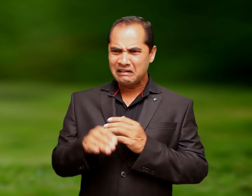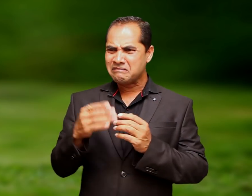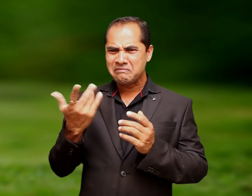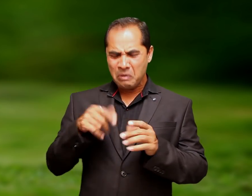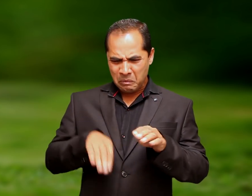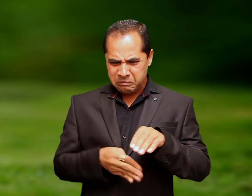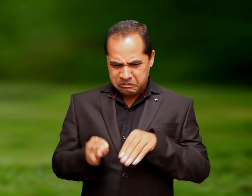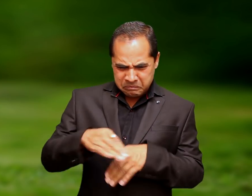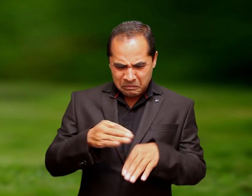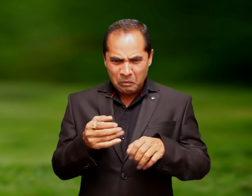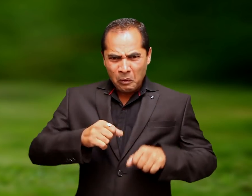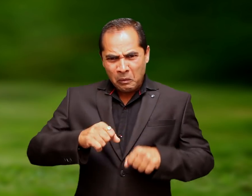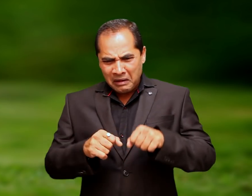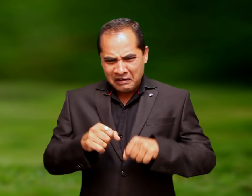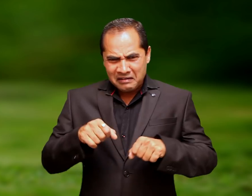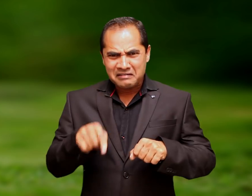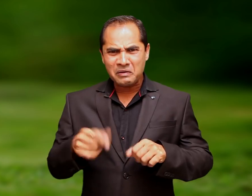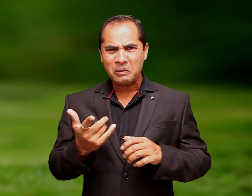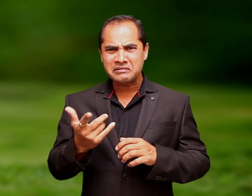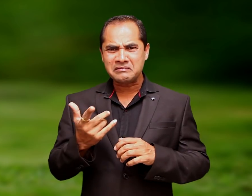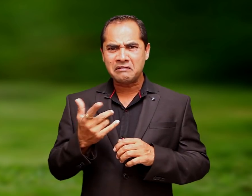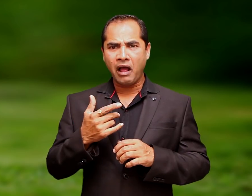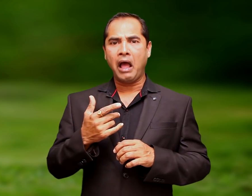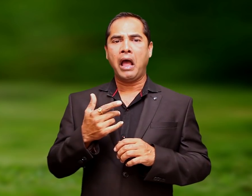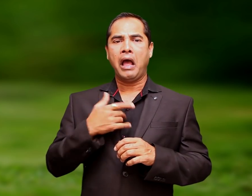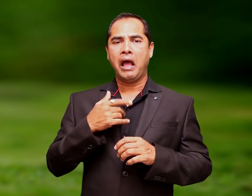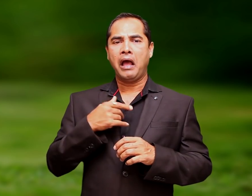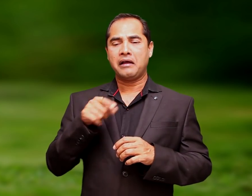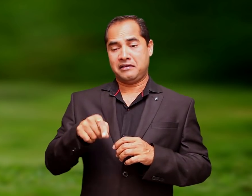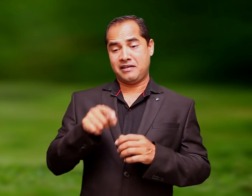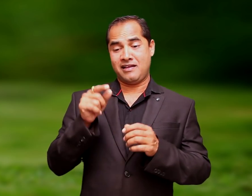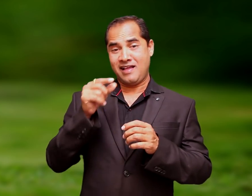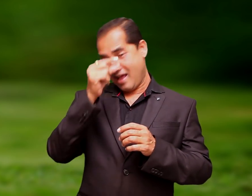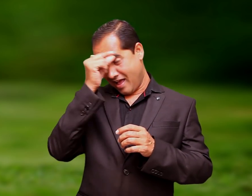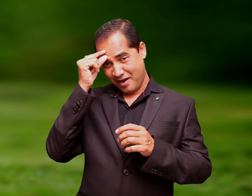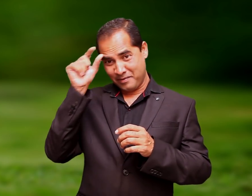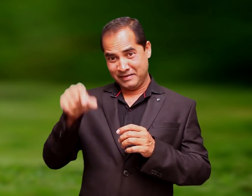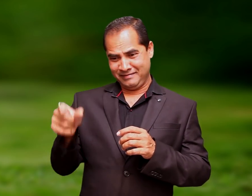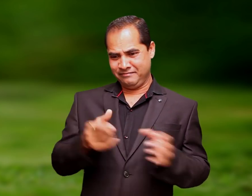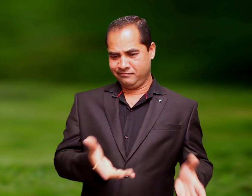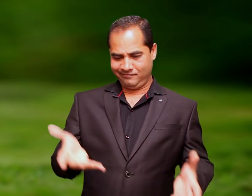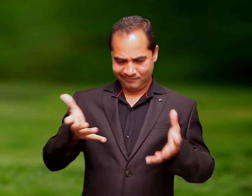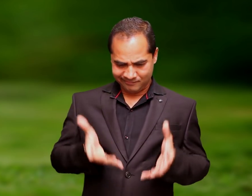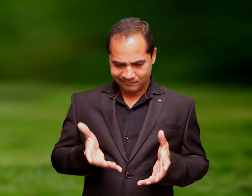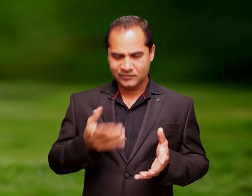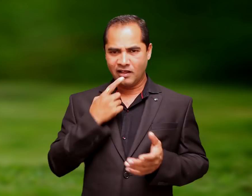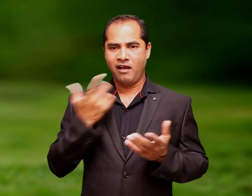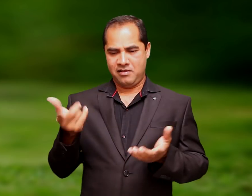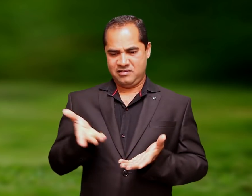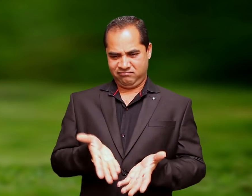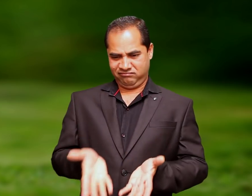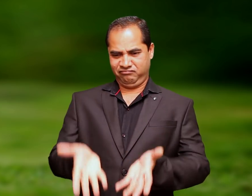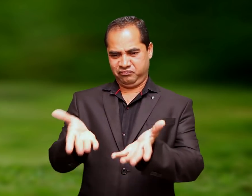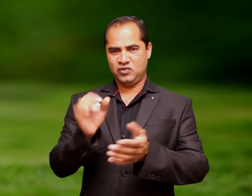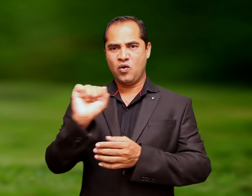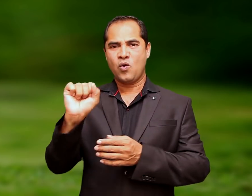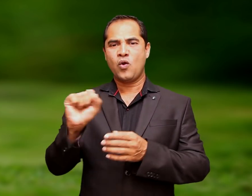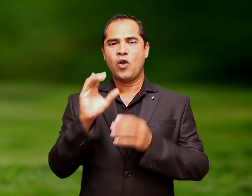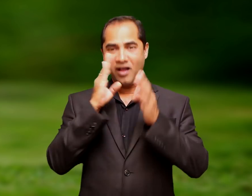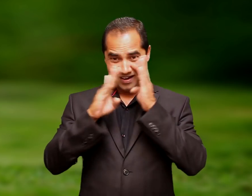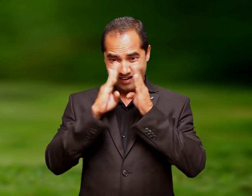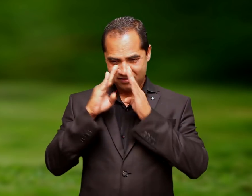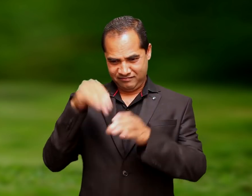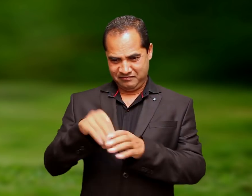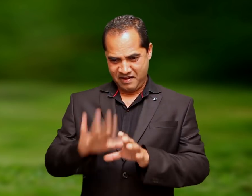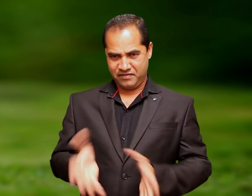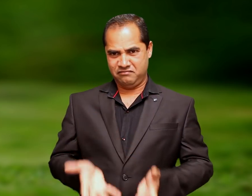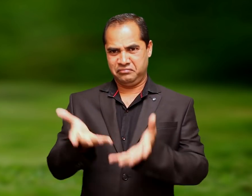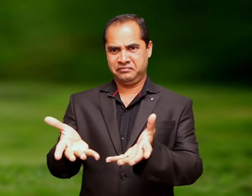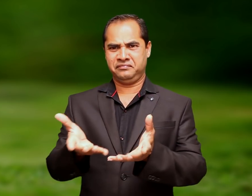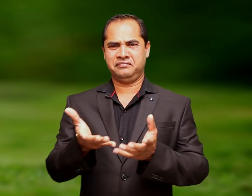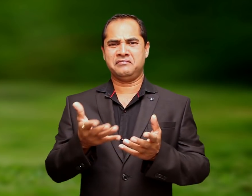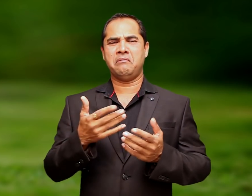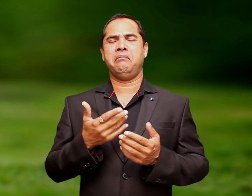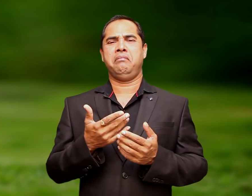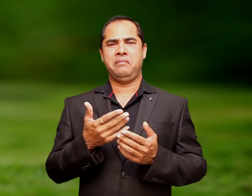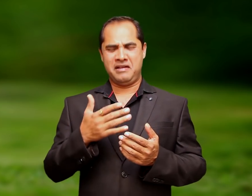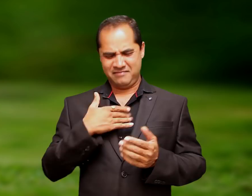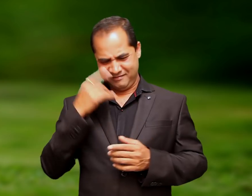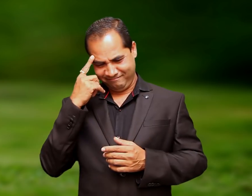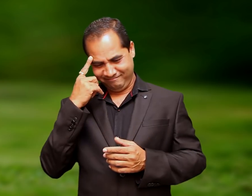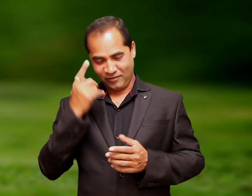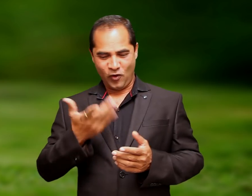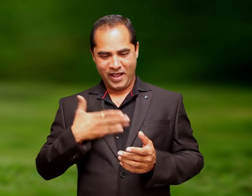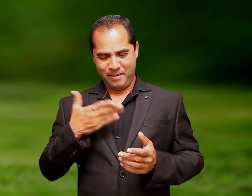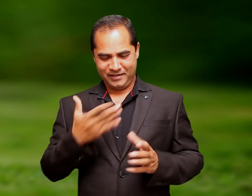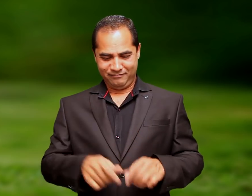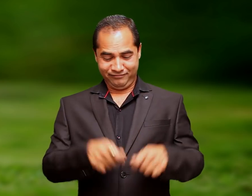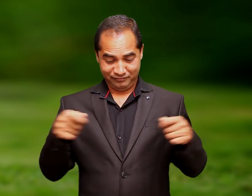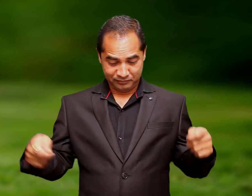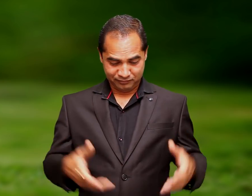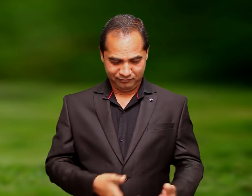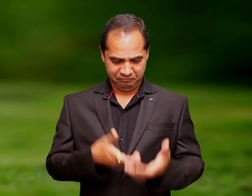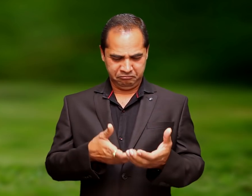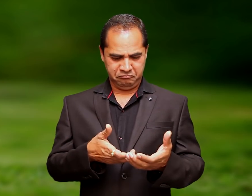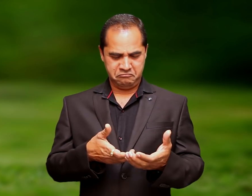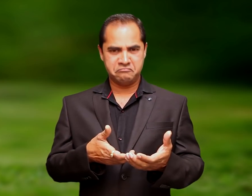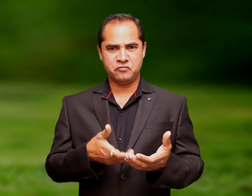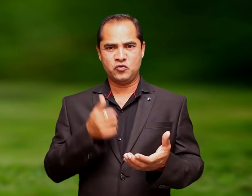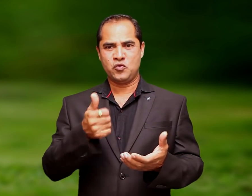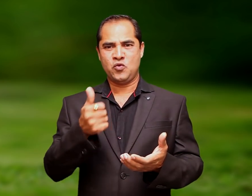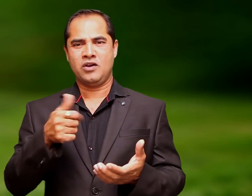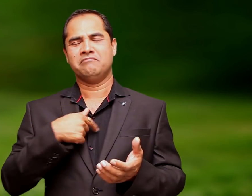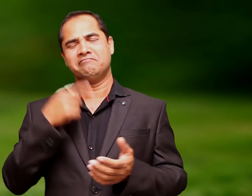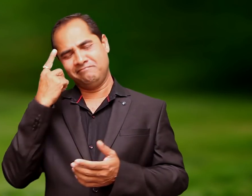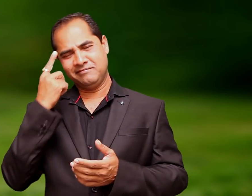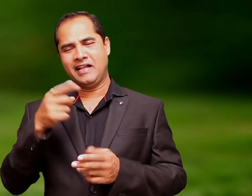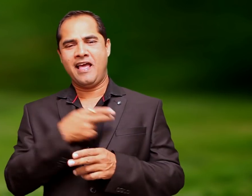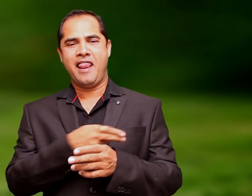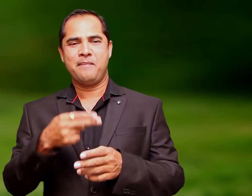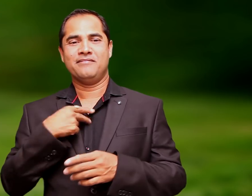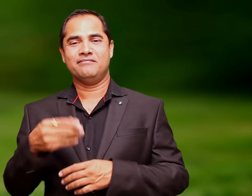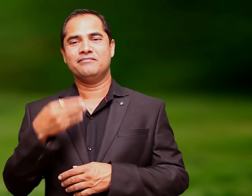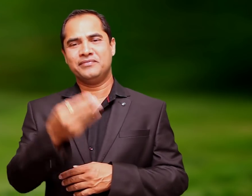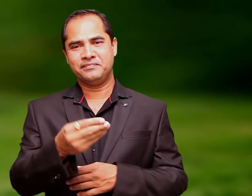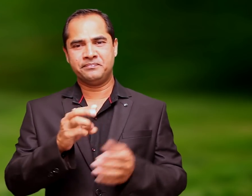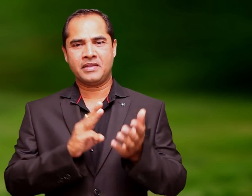The Arabs said - 'Here is your otter'. I was happy to receive it. I named it